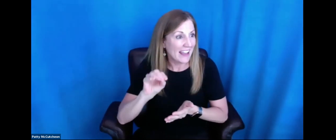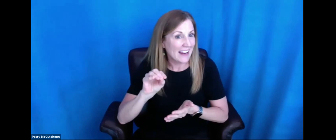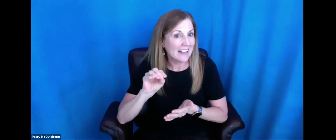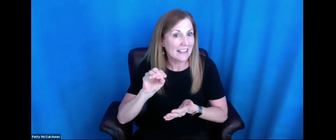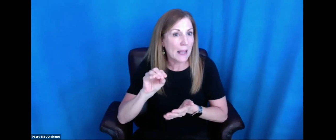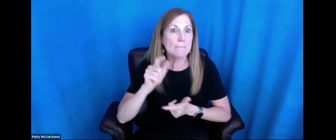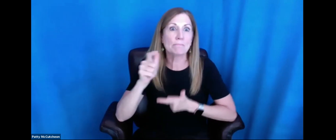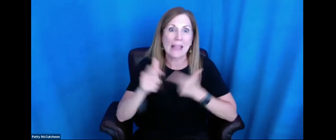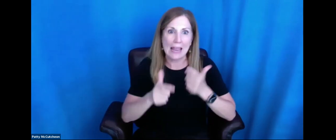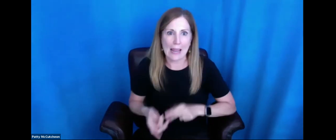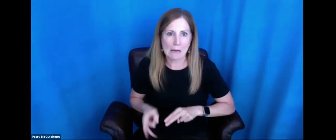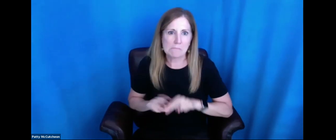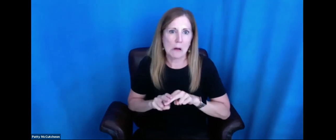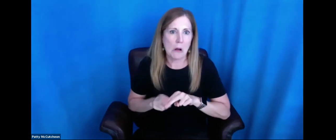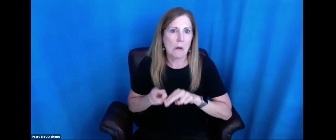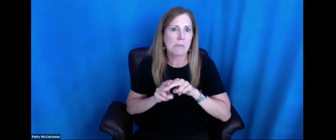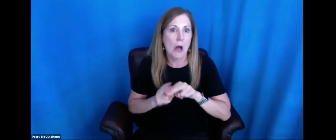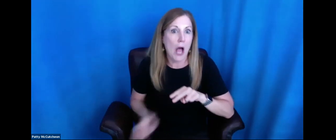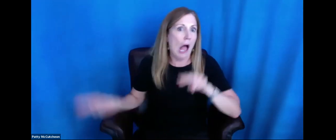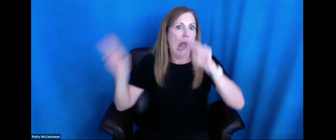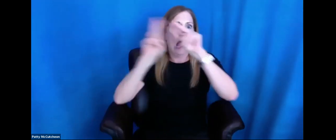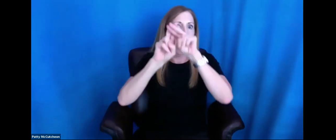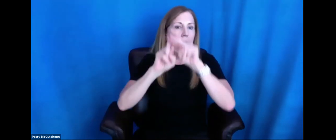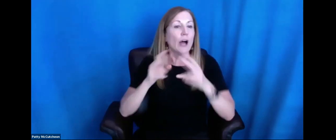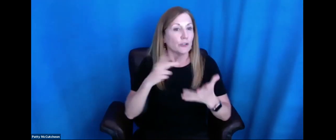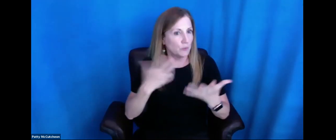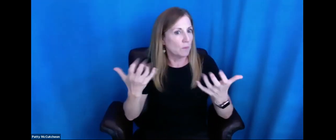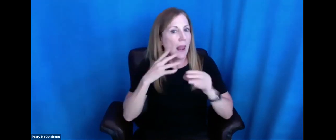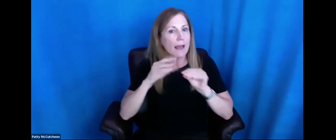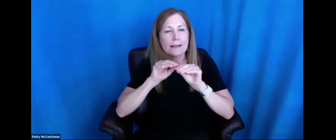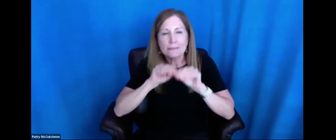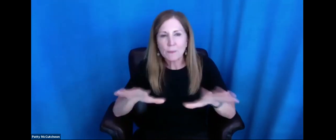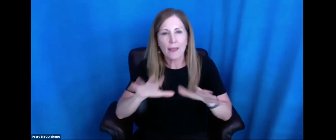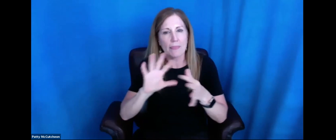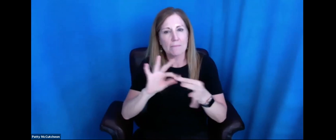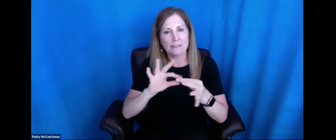So as you can see, people are getting the message, and we want to continue to spread the message that people should vote from home and you're going to hear from